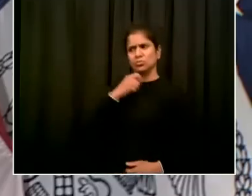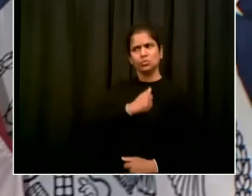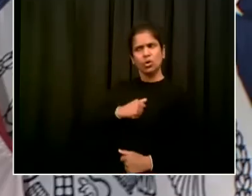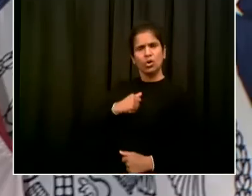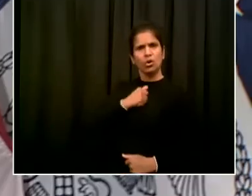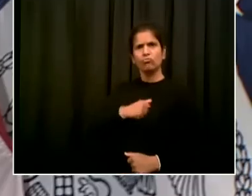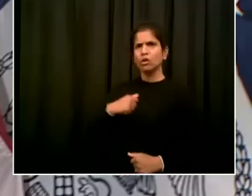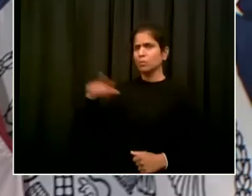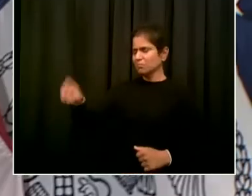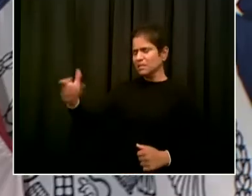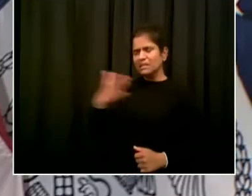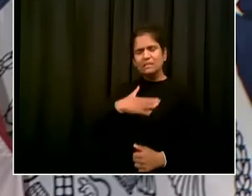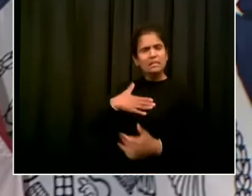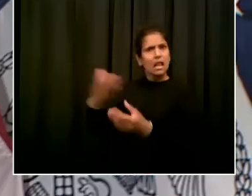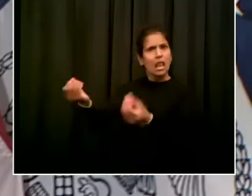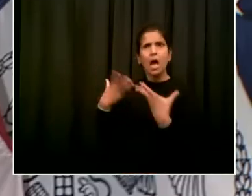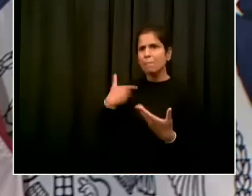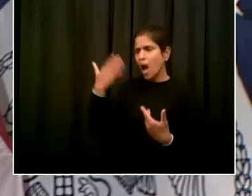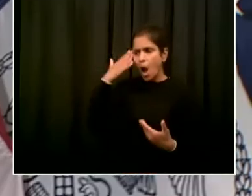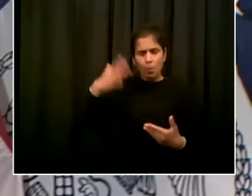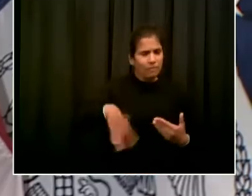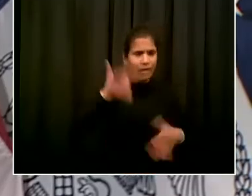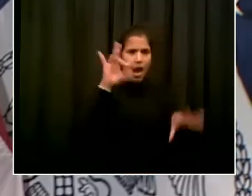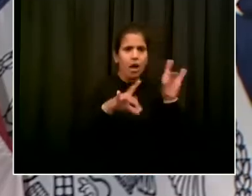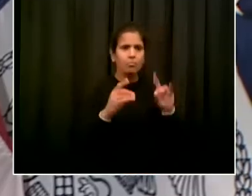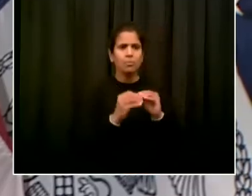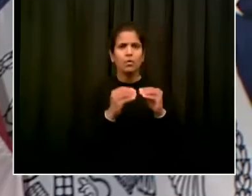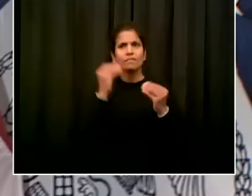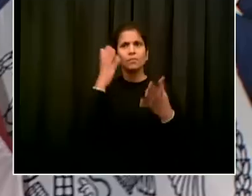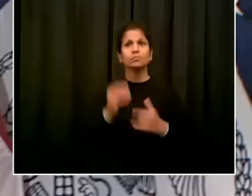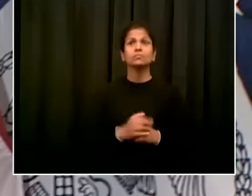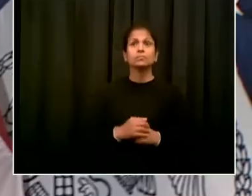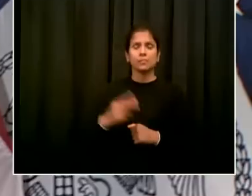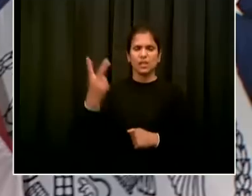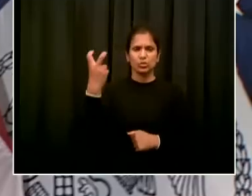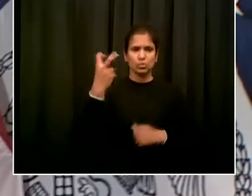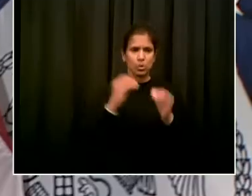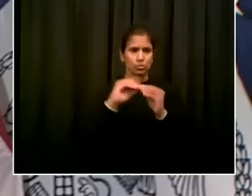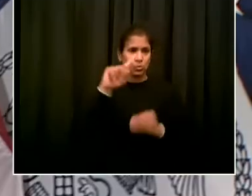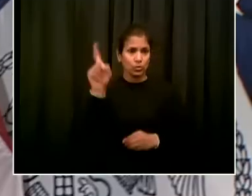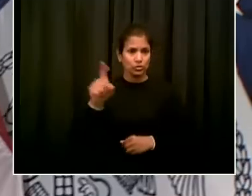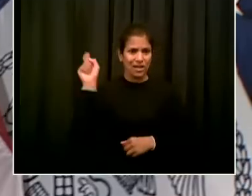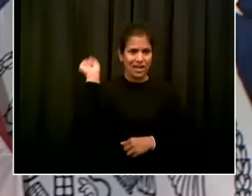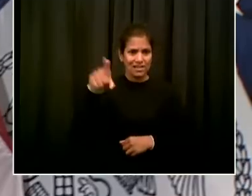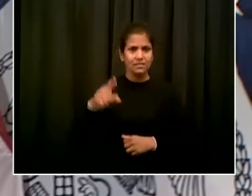NEED TO BE WORKING FROM THE SAME SET OF RULES AND IF HETRE IS A SITUATION WHERE THAT IS NOT HAPPENING, WE NEED TO ADDRESS THAT.